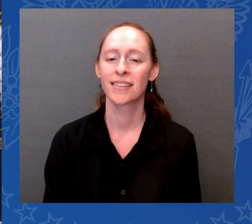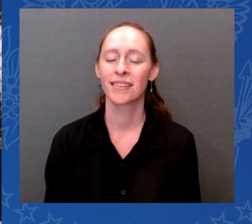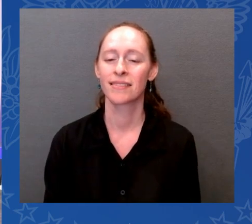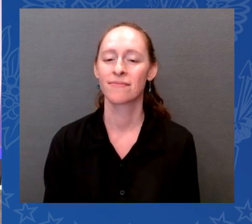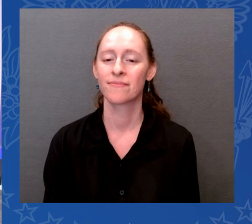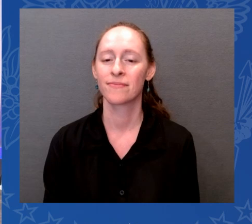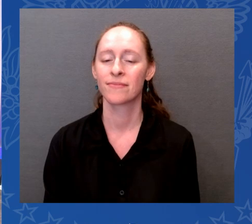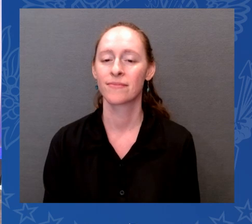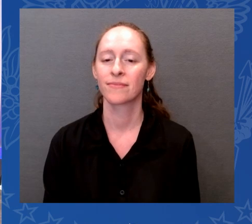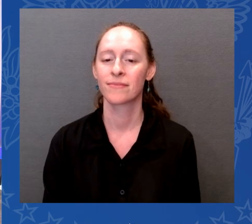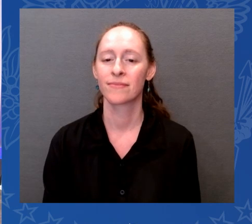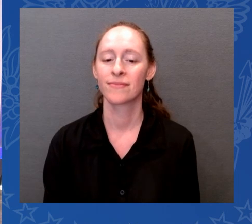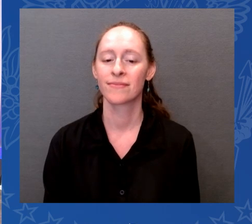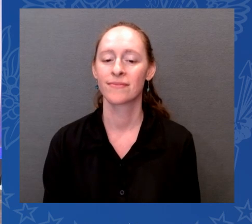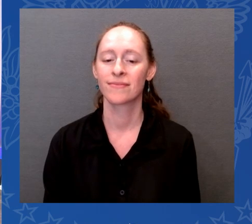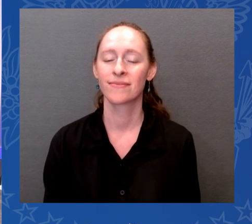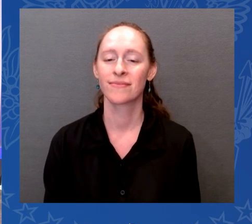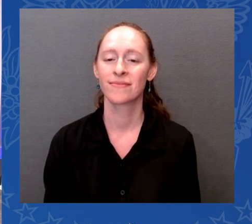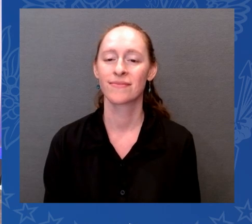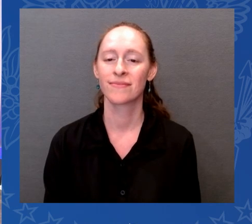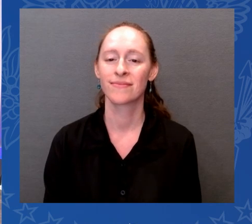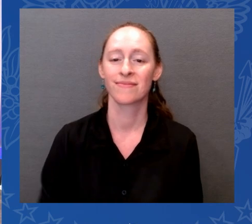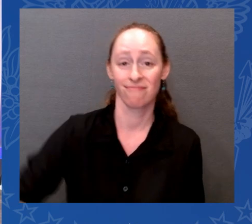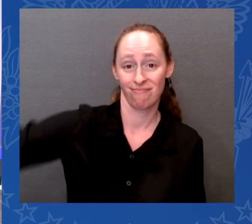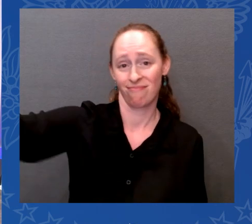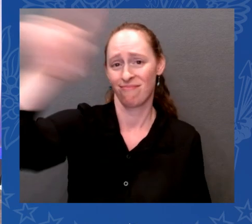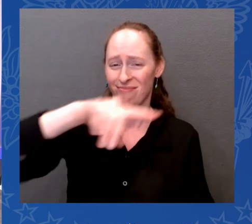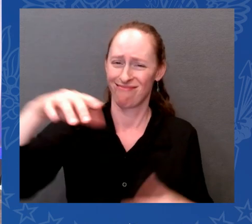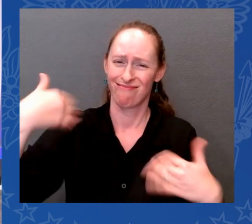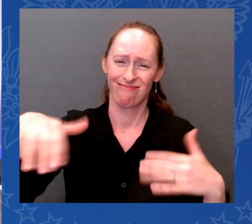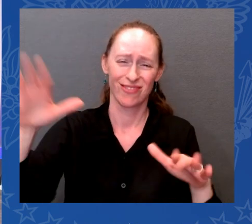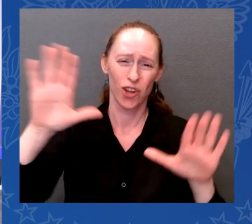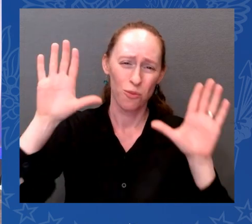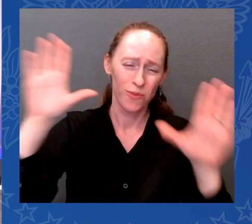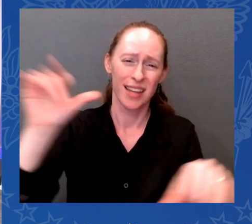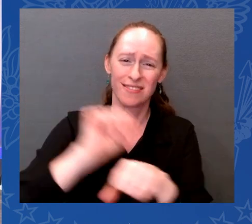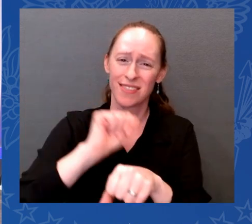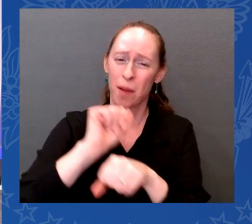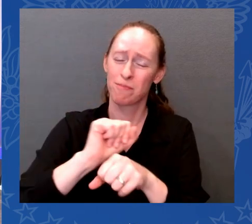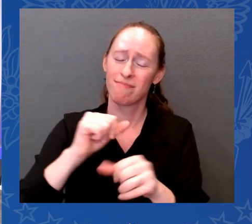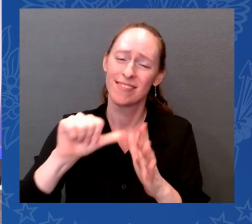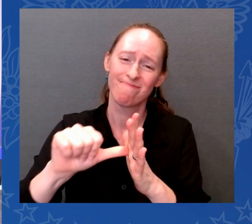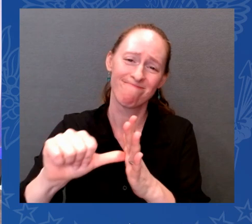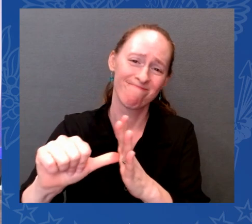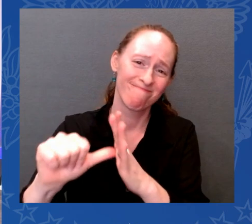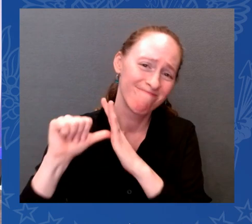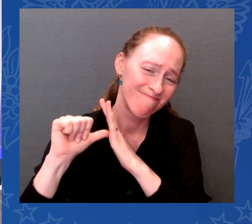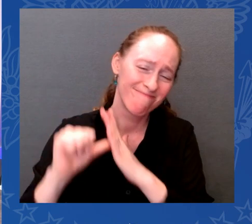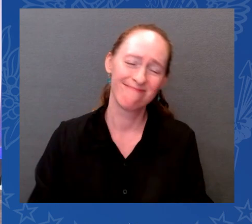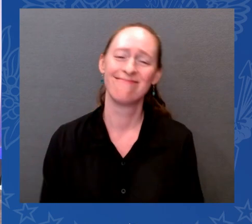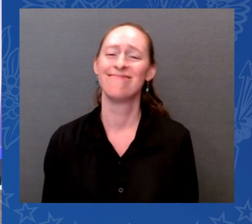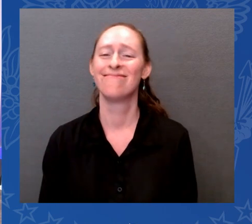Look, I want to take this opportunity to thank you all, to -- for an opportunity to speak at this summit.